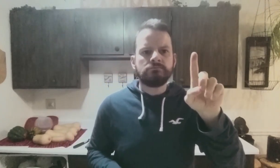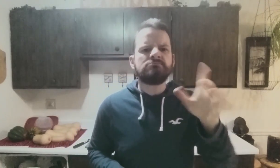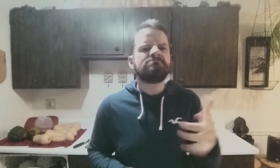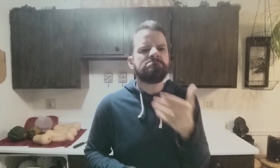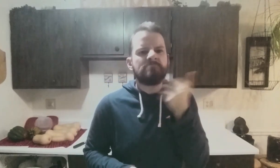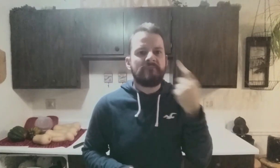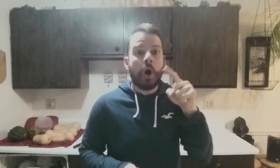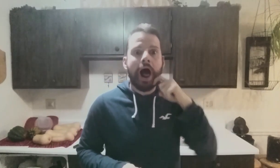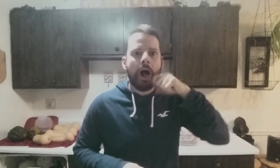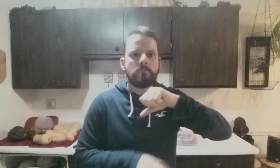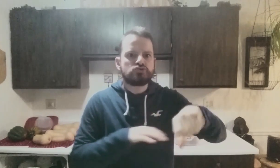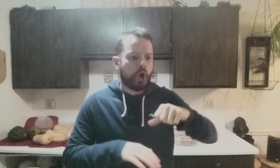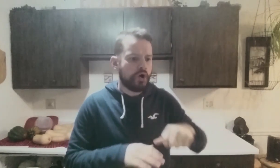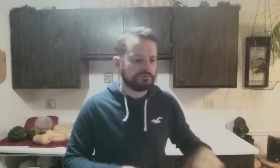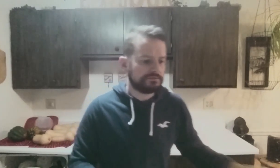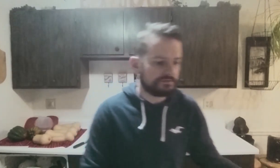This is the best for apple sauce!